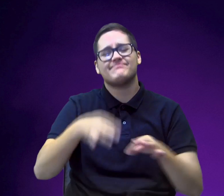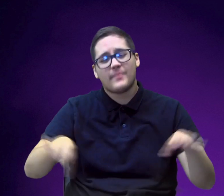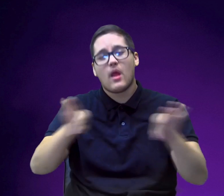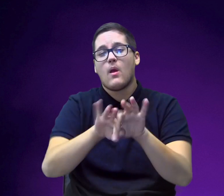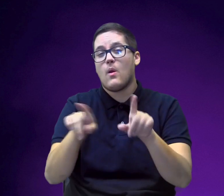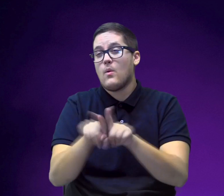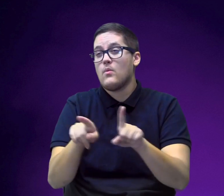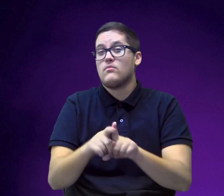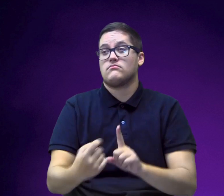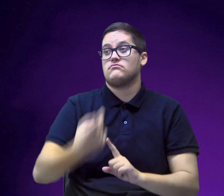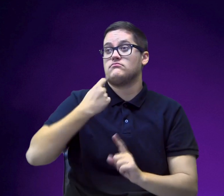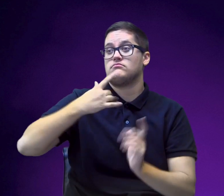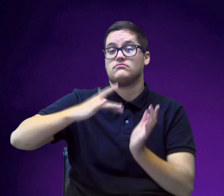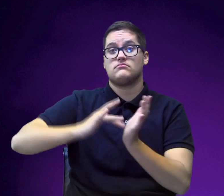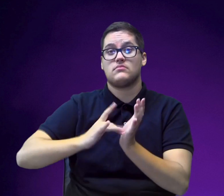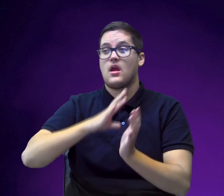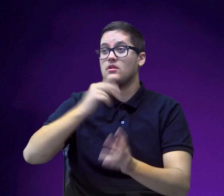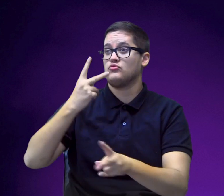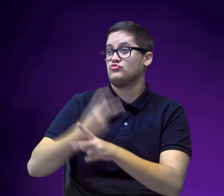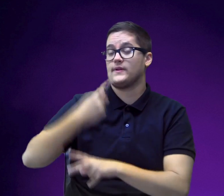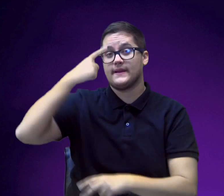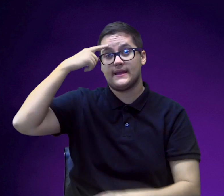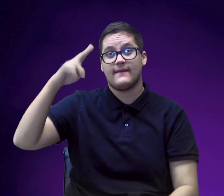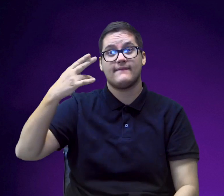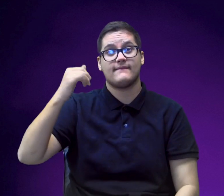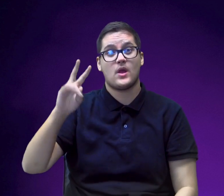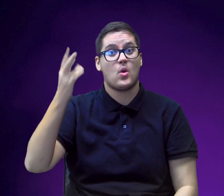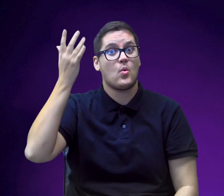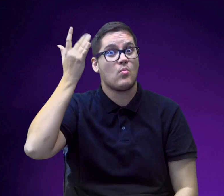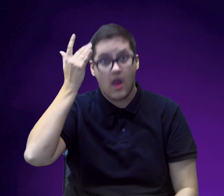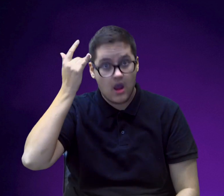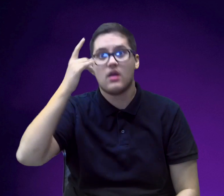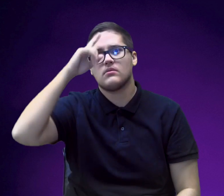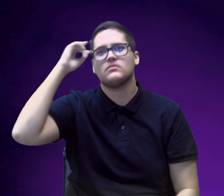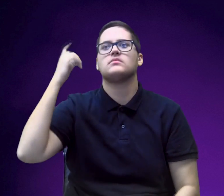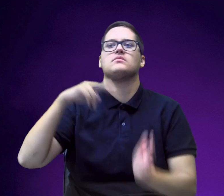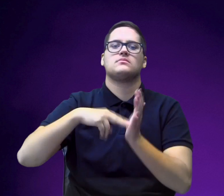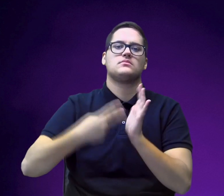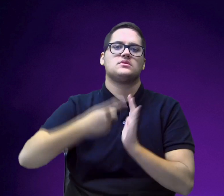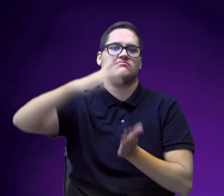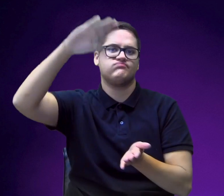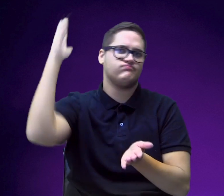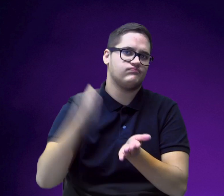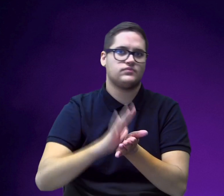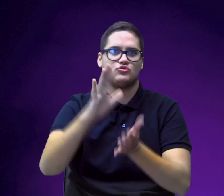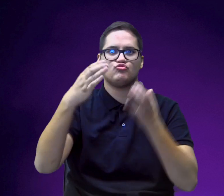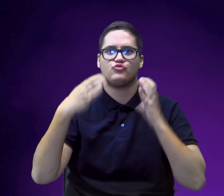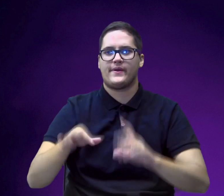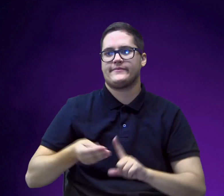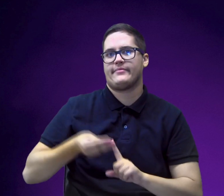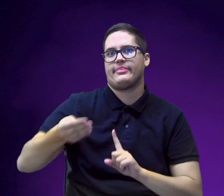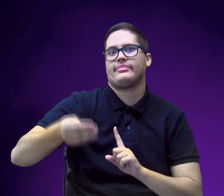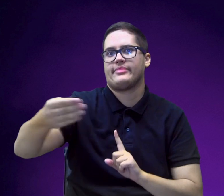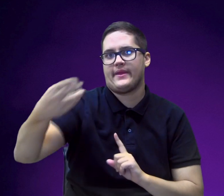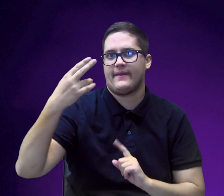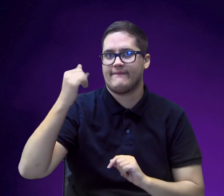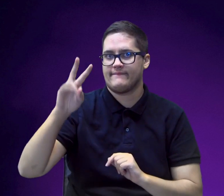It's also very important to get treatments for HIV because it'll dramatically lower your risk of passing